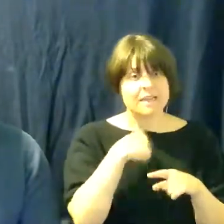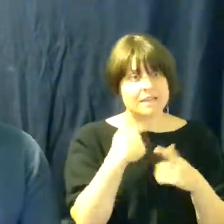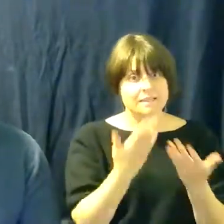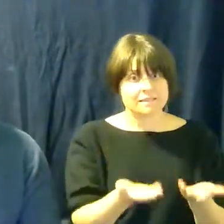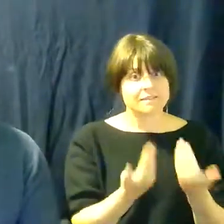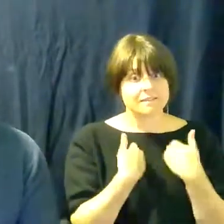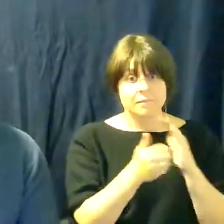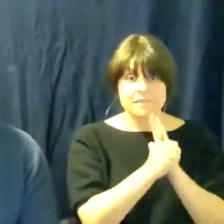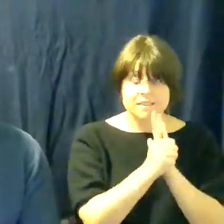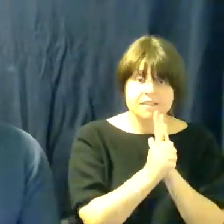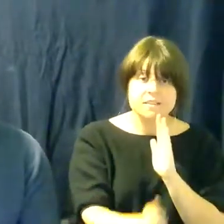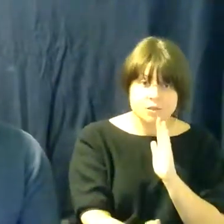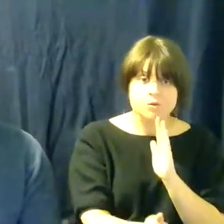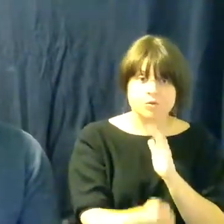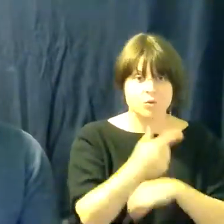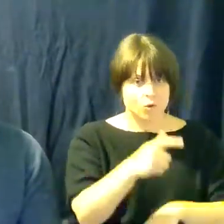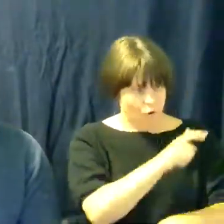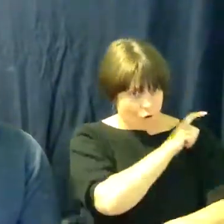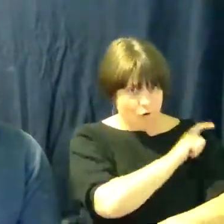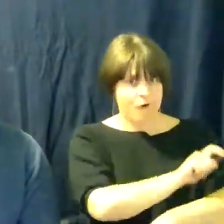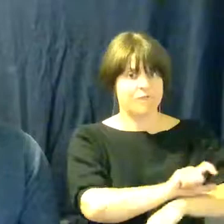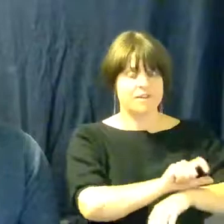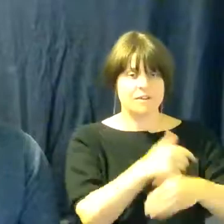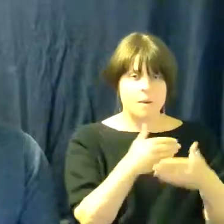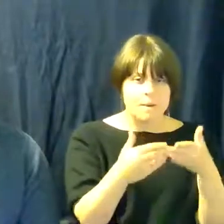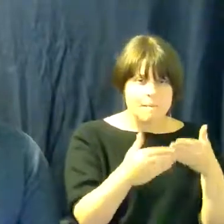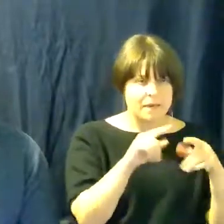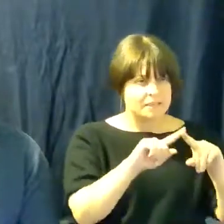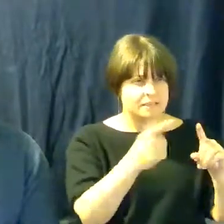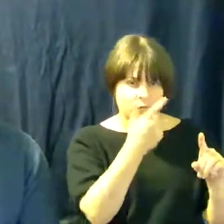experience, November gatine in navigating the not-for-